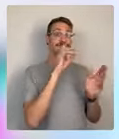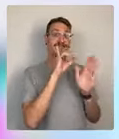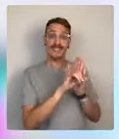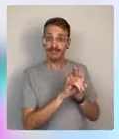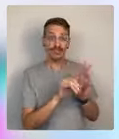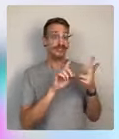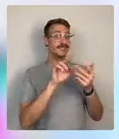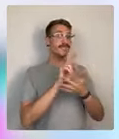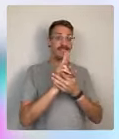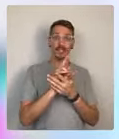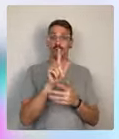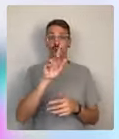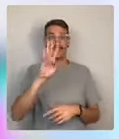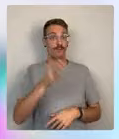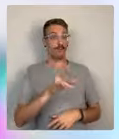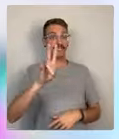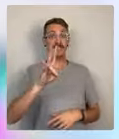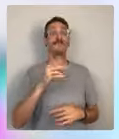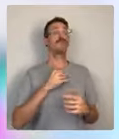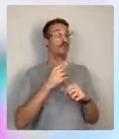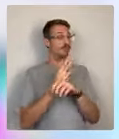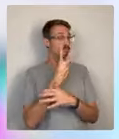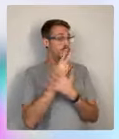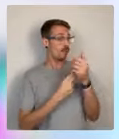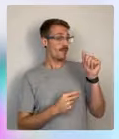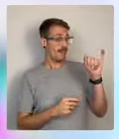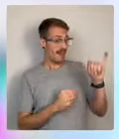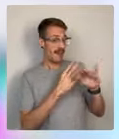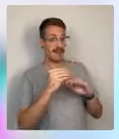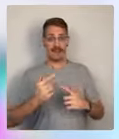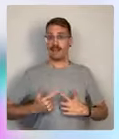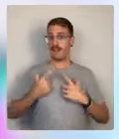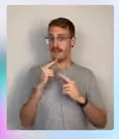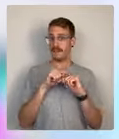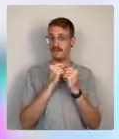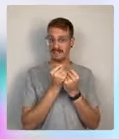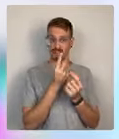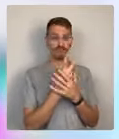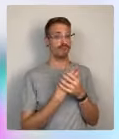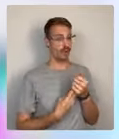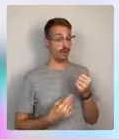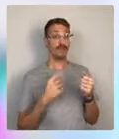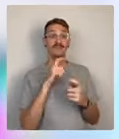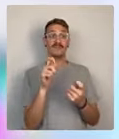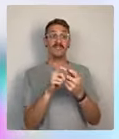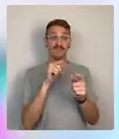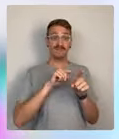moderating text, images, videos, 24/7. We approach that with a combination of AI and live teams.